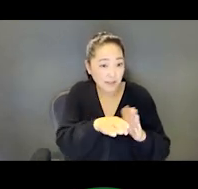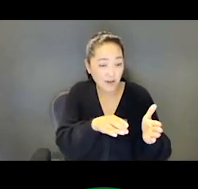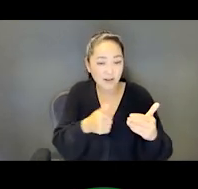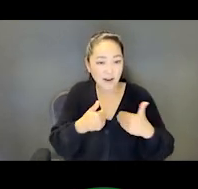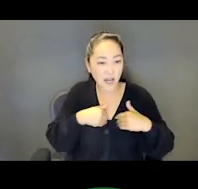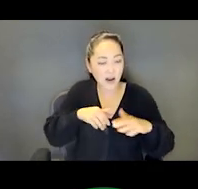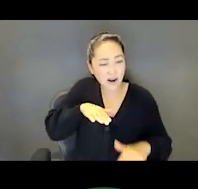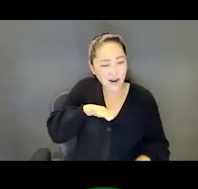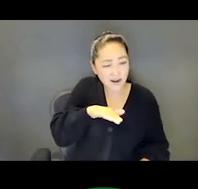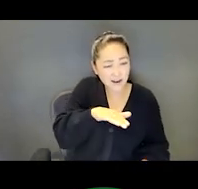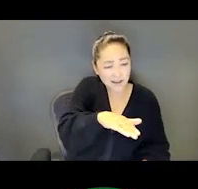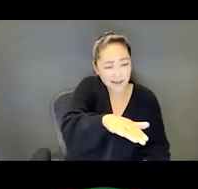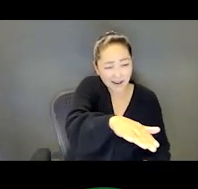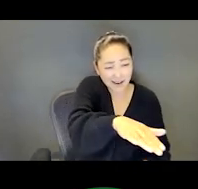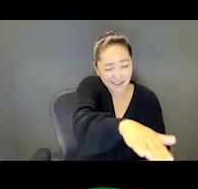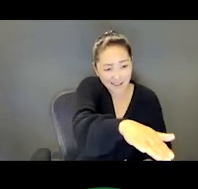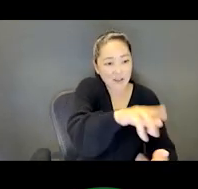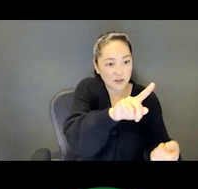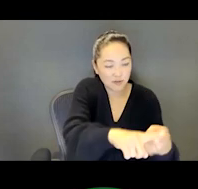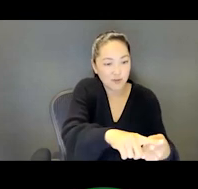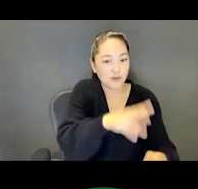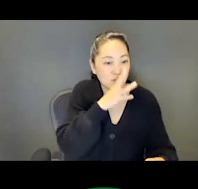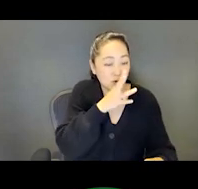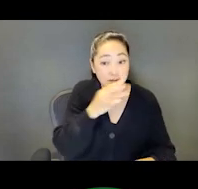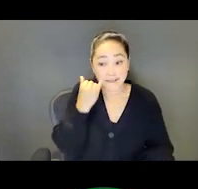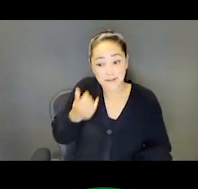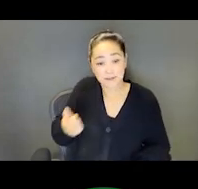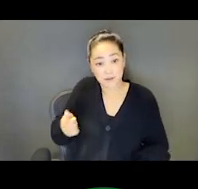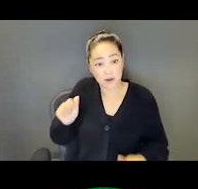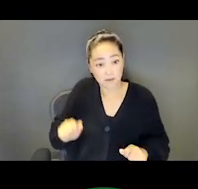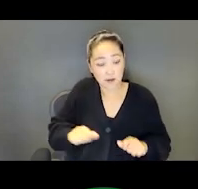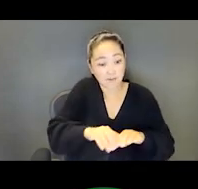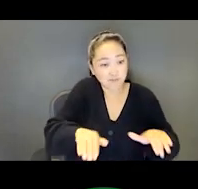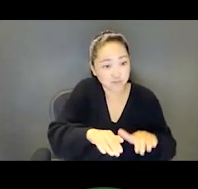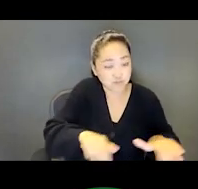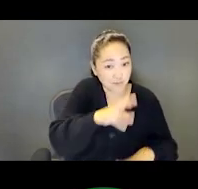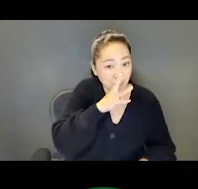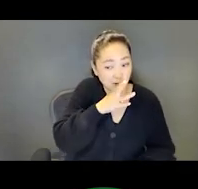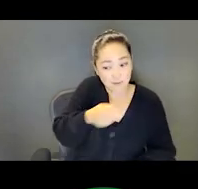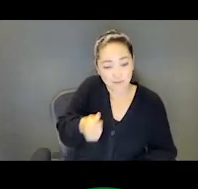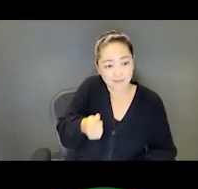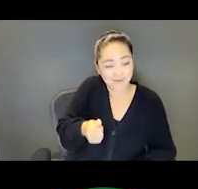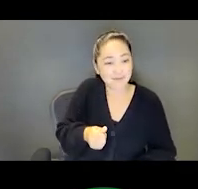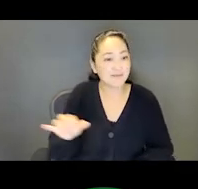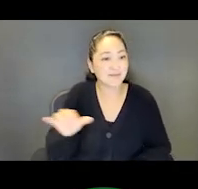On your own but also they have to like 2 to 2 ways that you can enjoy the beach. One is